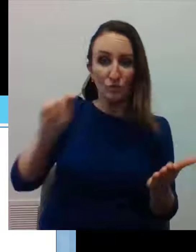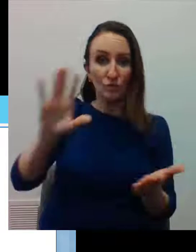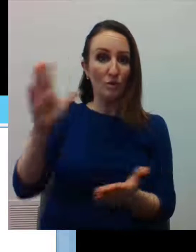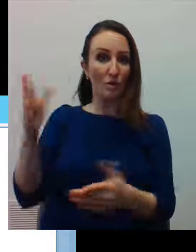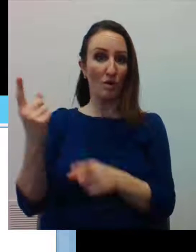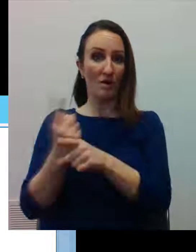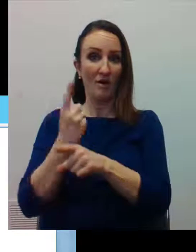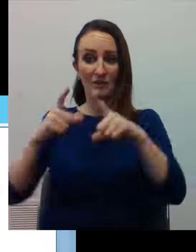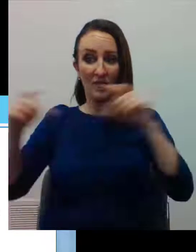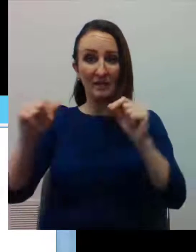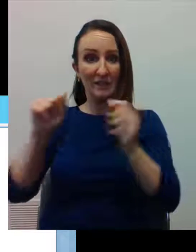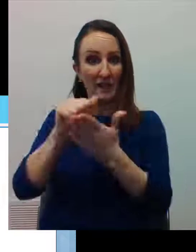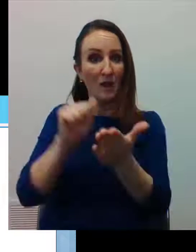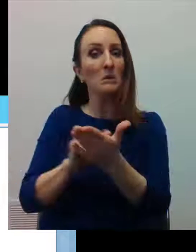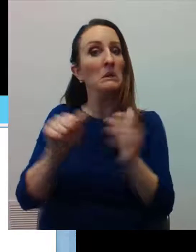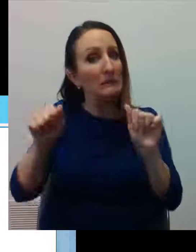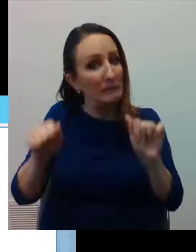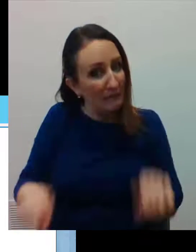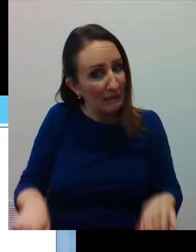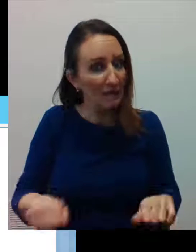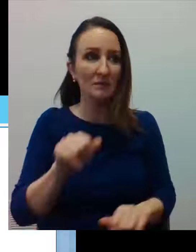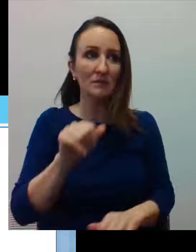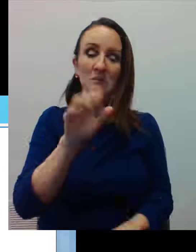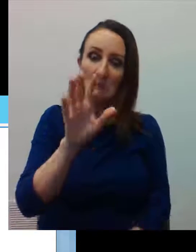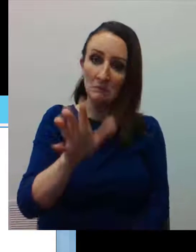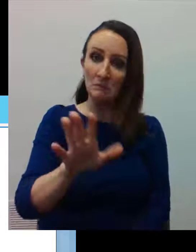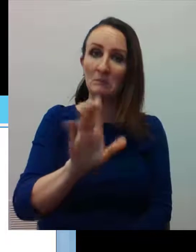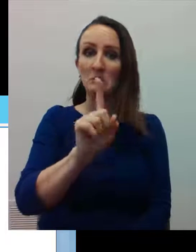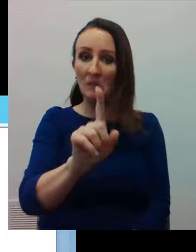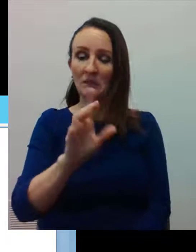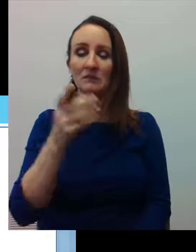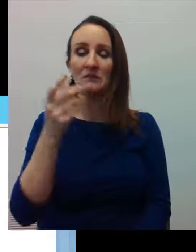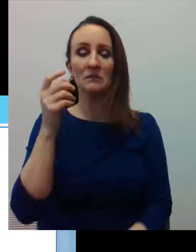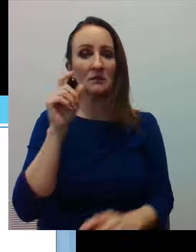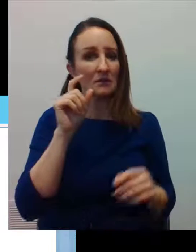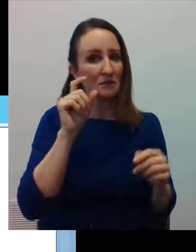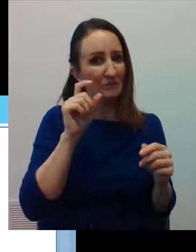To simplify things we recommend that use an ABLE account that you can take money out of directly